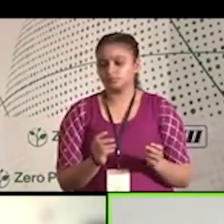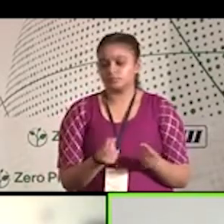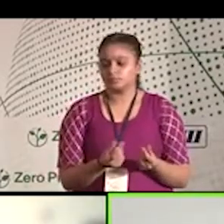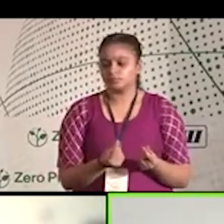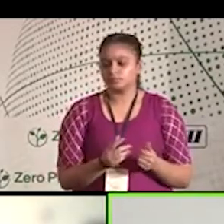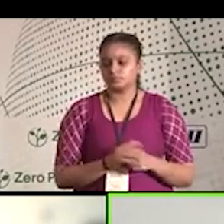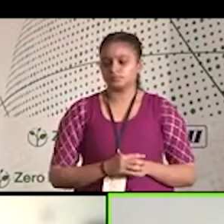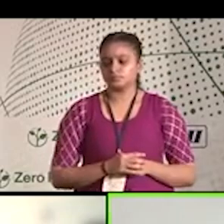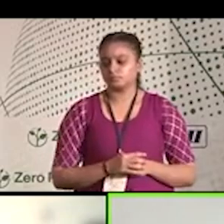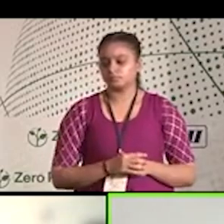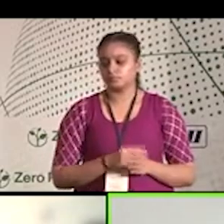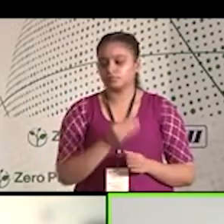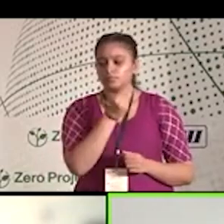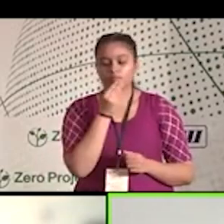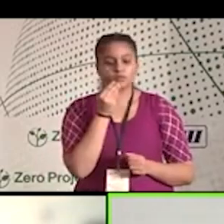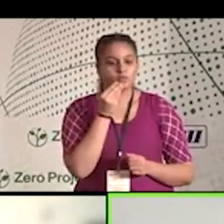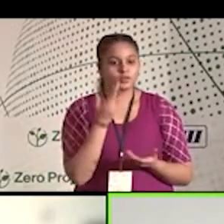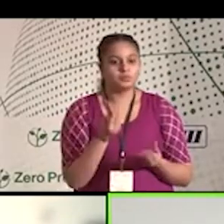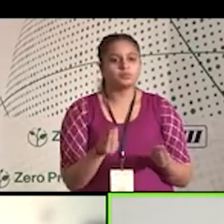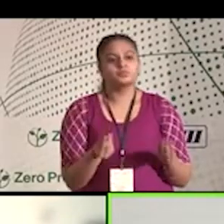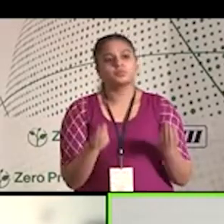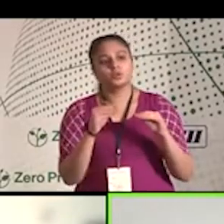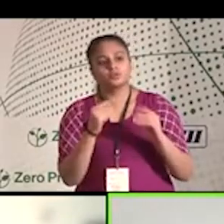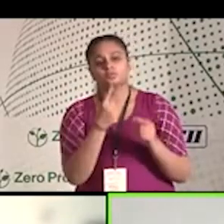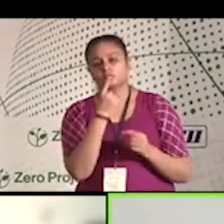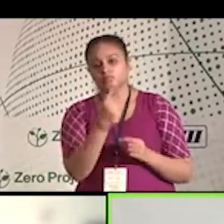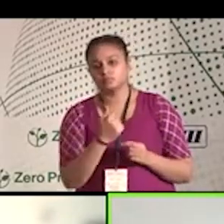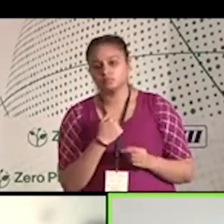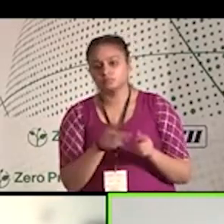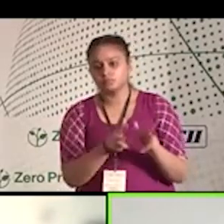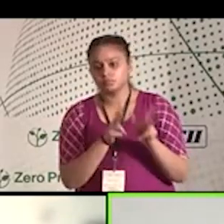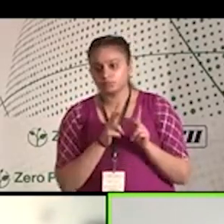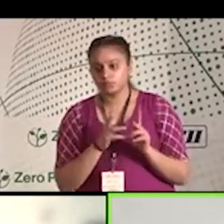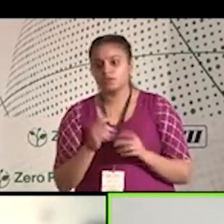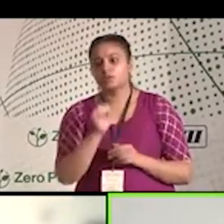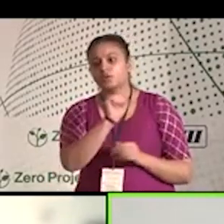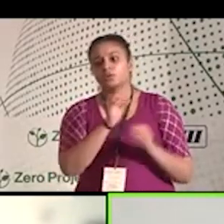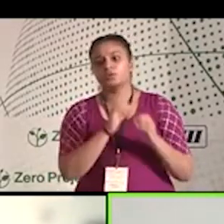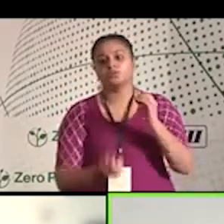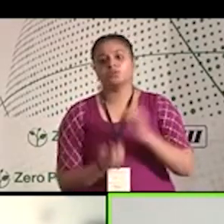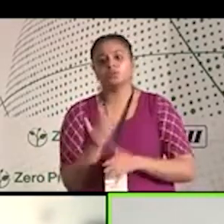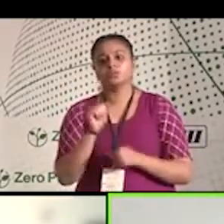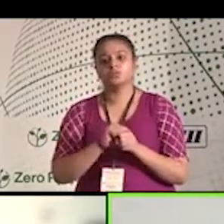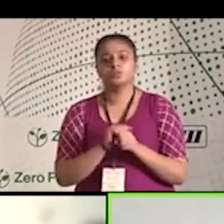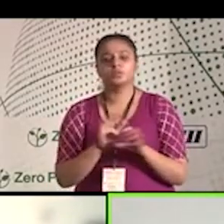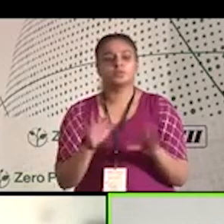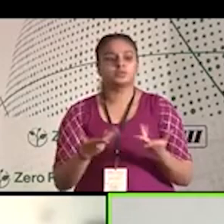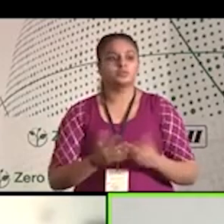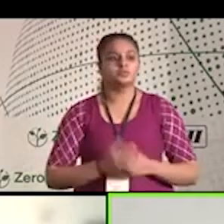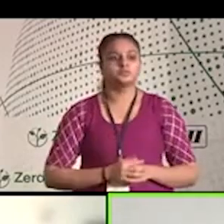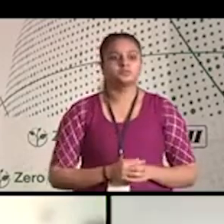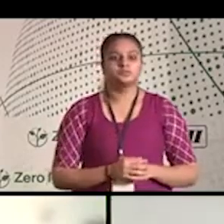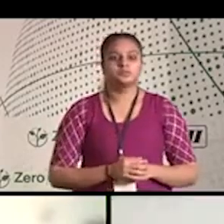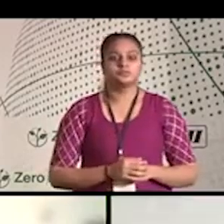So please tell us more about the work that your organization is doing in this space. Thank you so much.